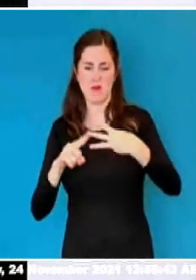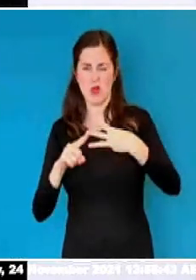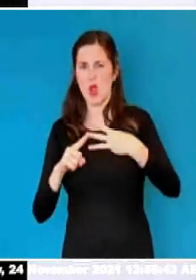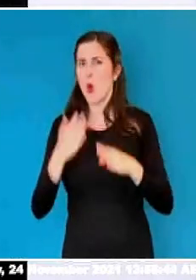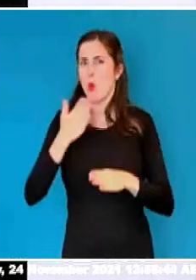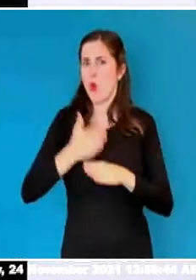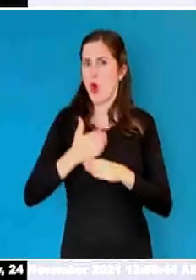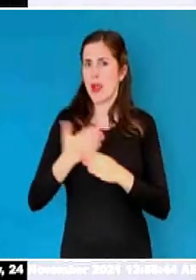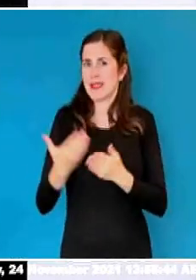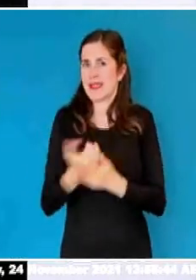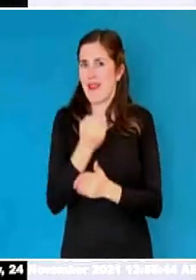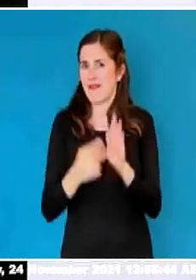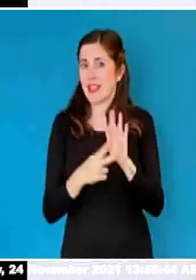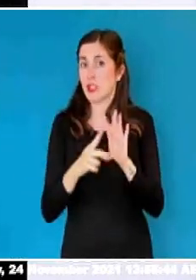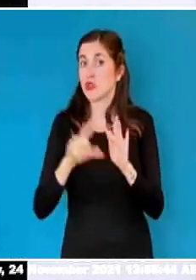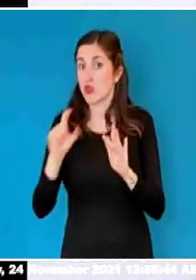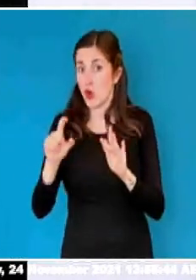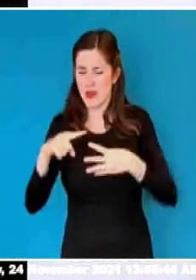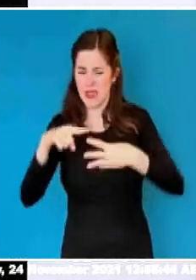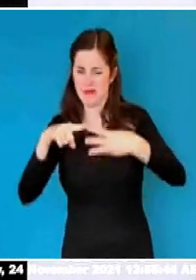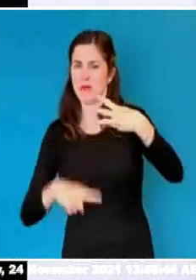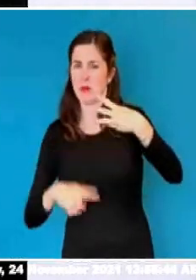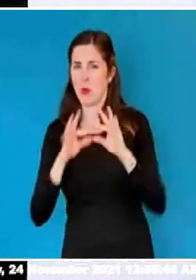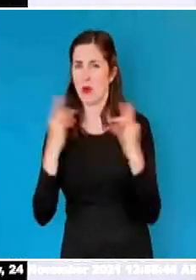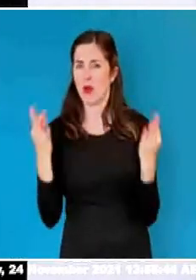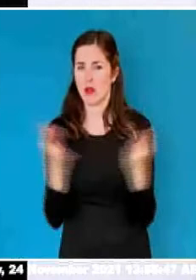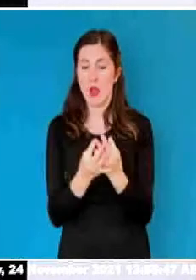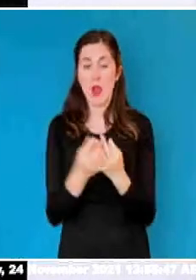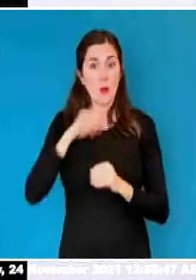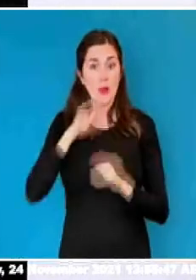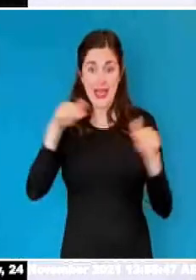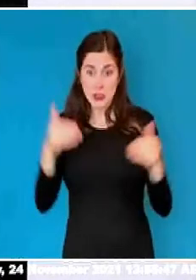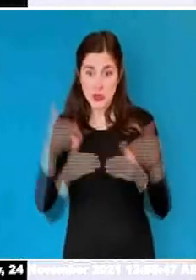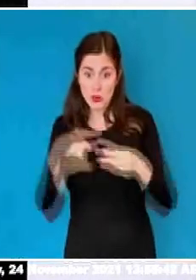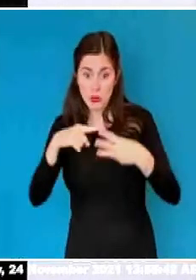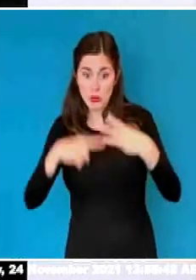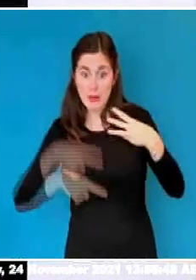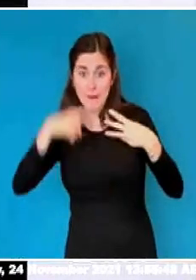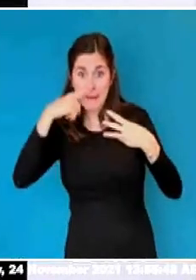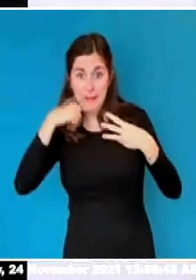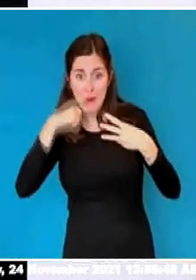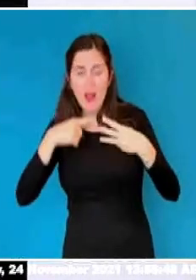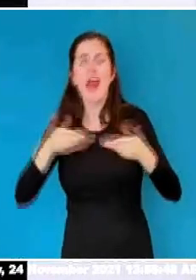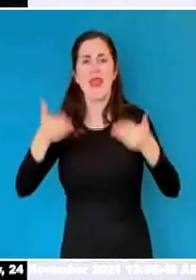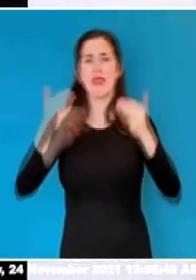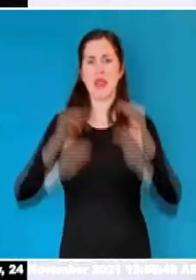I might start just by introducing the panelists and then we will address a number of particular topics.